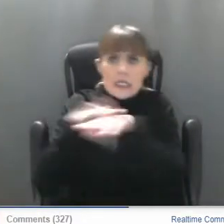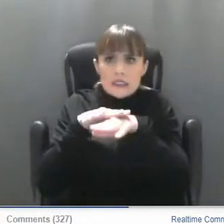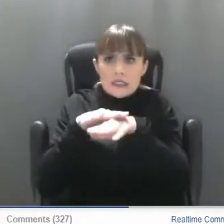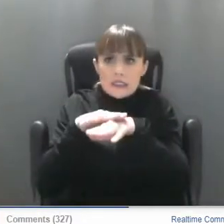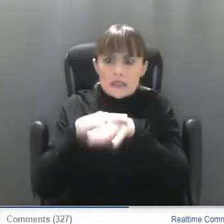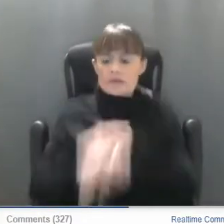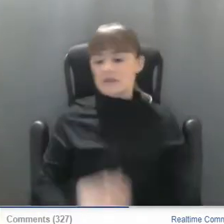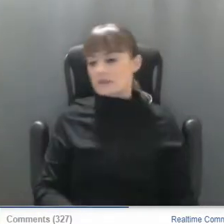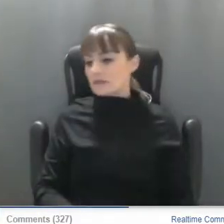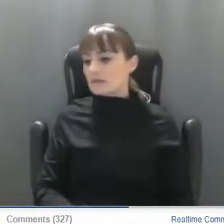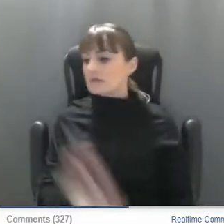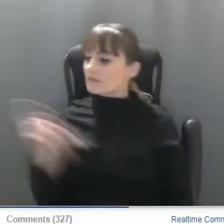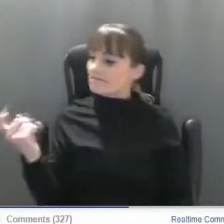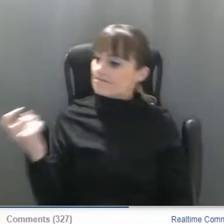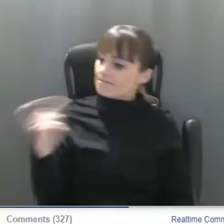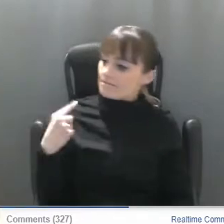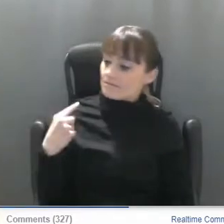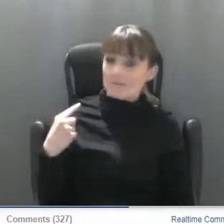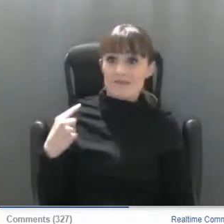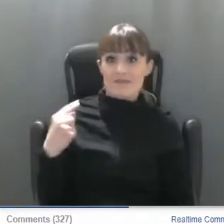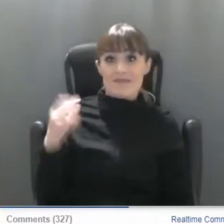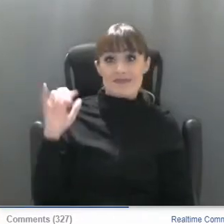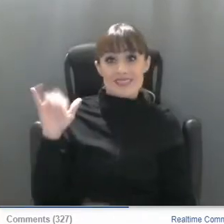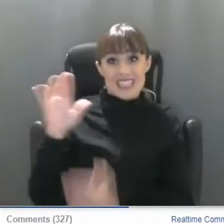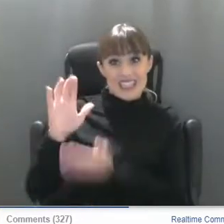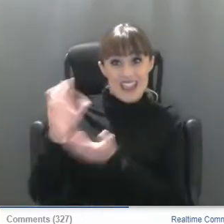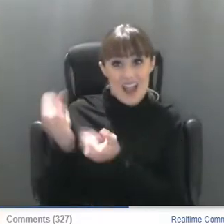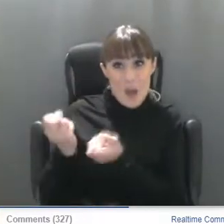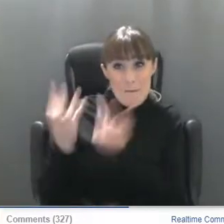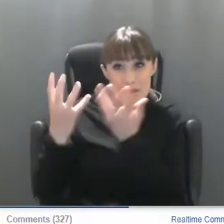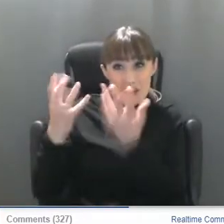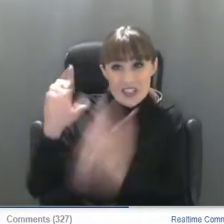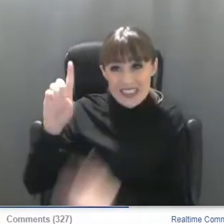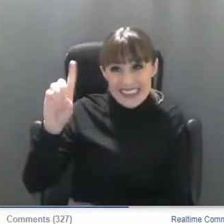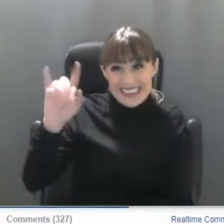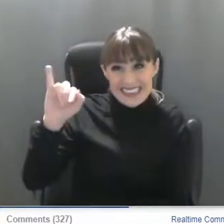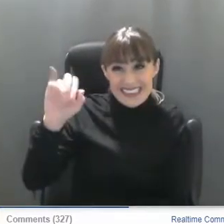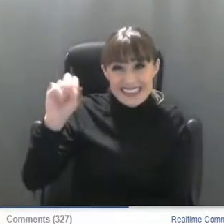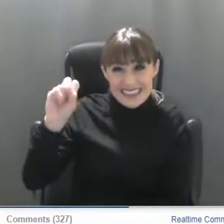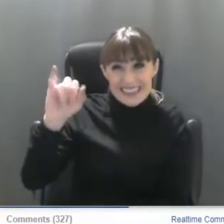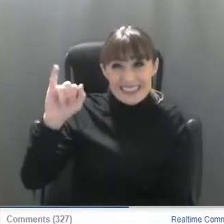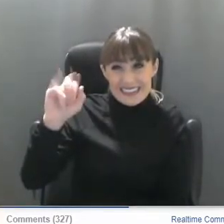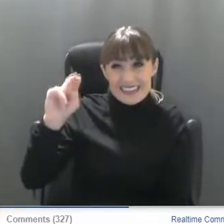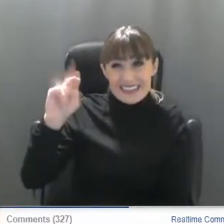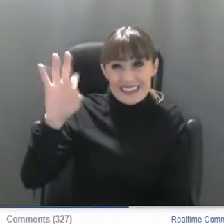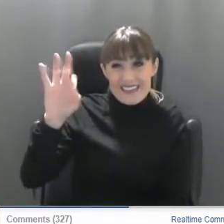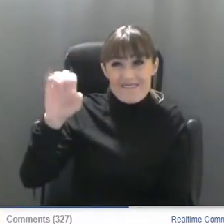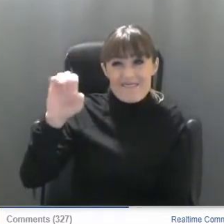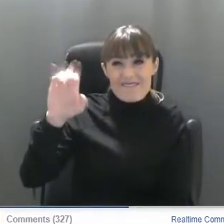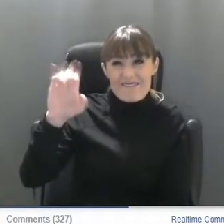That is a great question. This is um... it's not a... yeah, that's a good